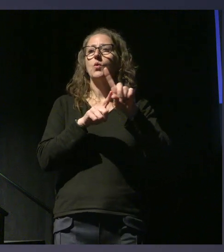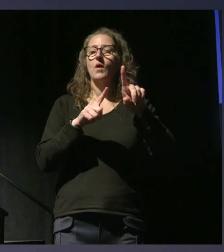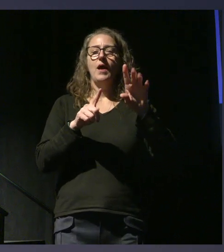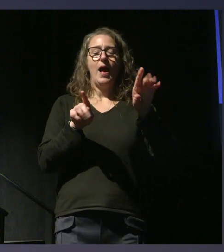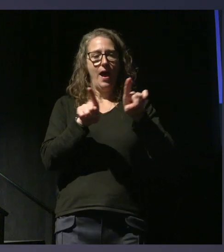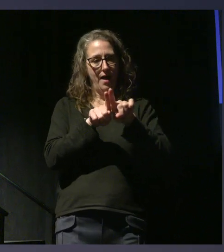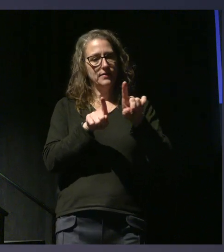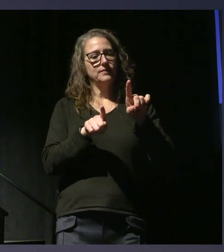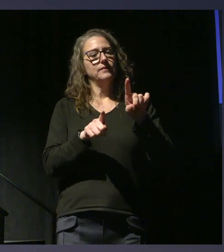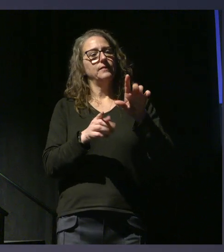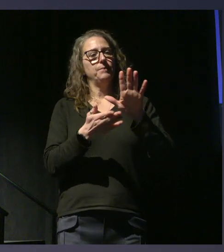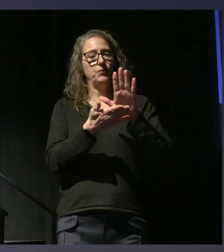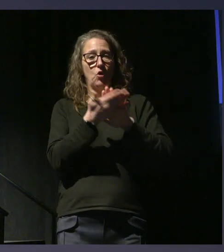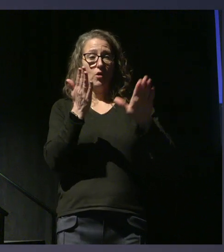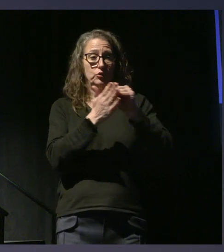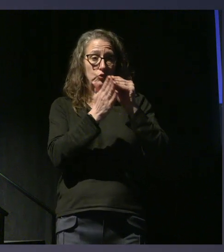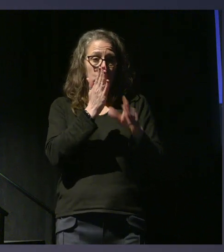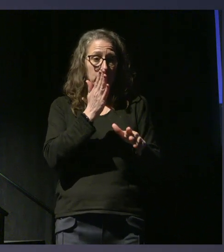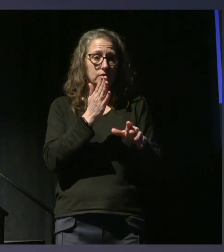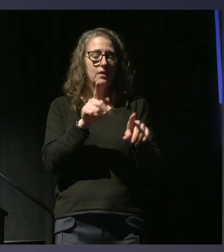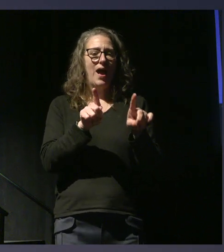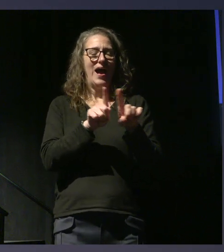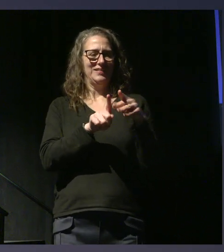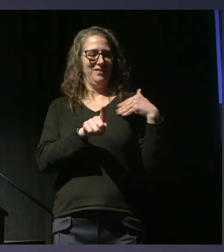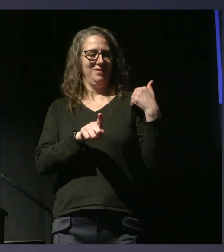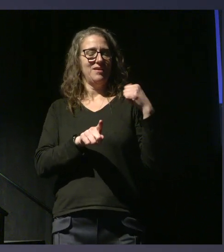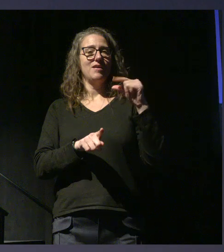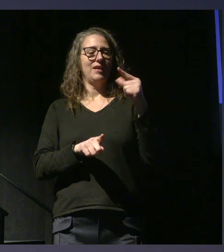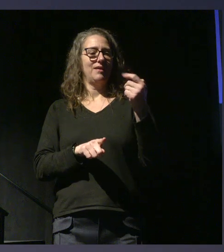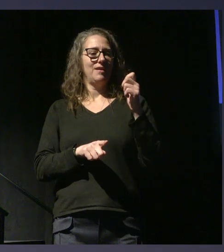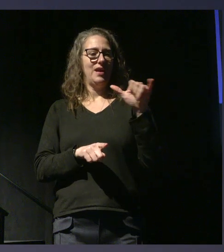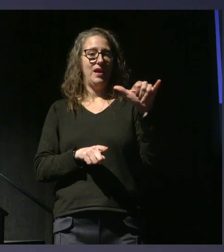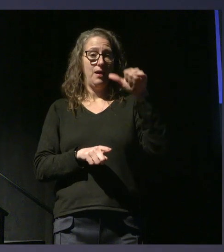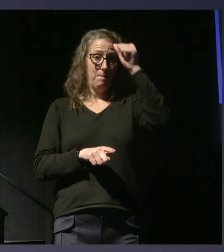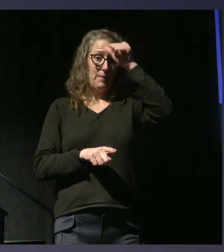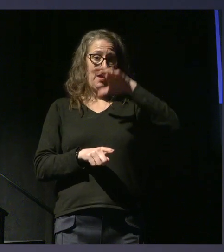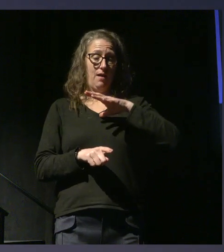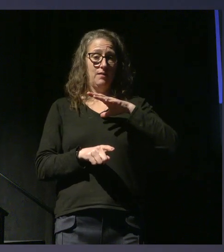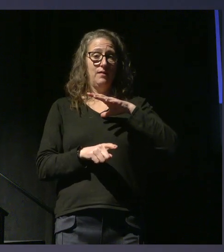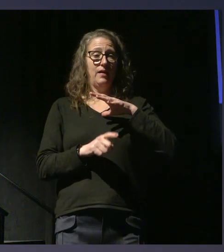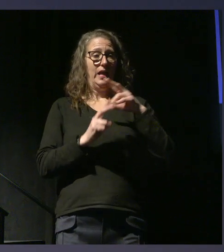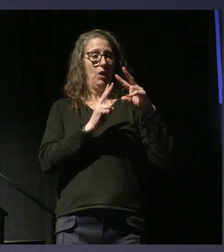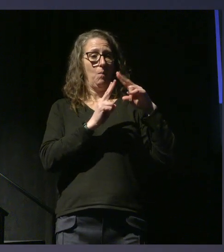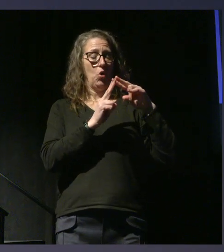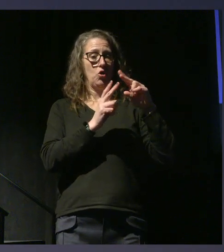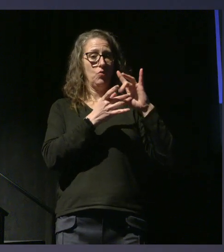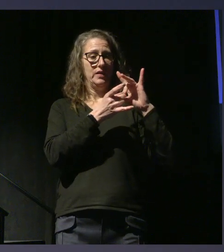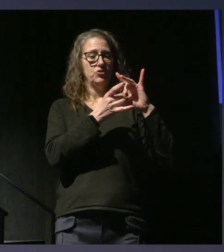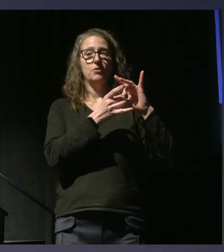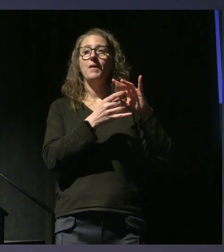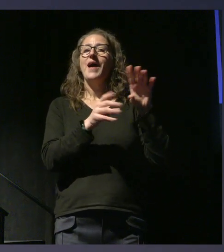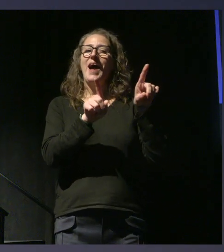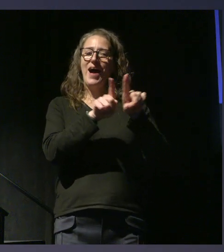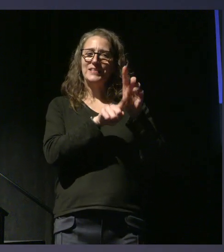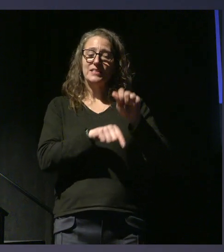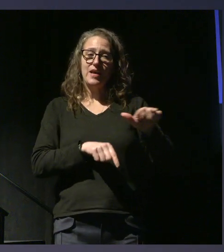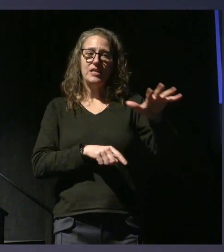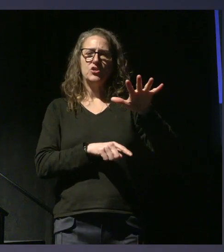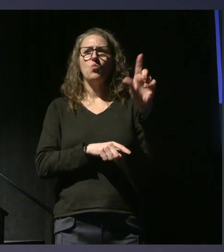in a partnered relationship, as an Asian, in a culture where skin color is given such weight.